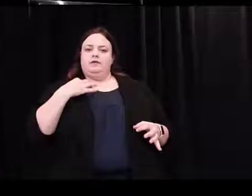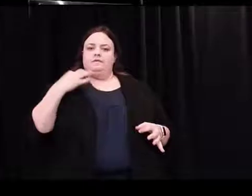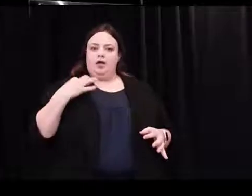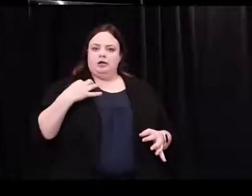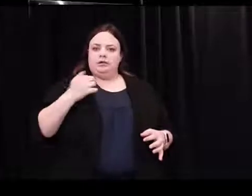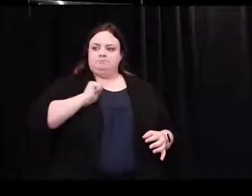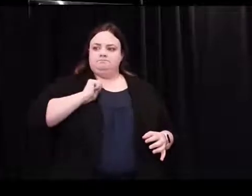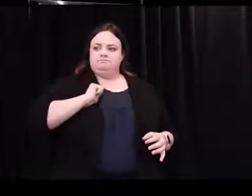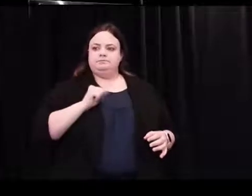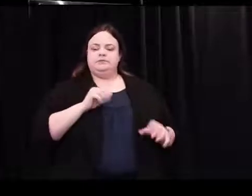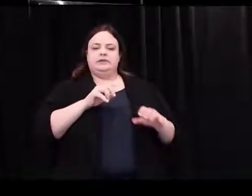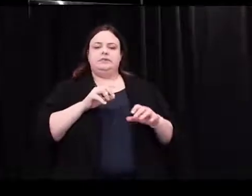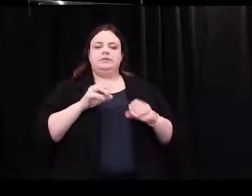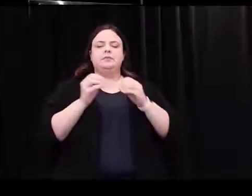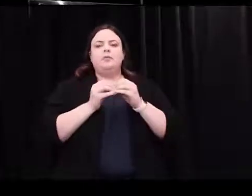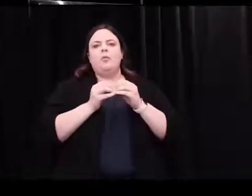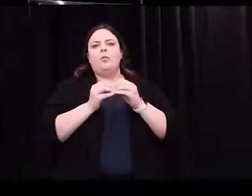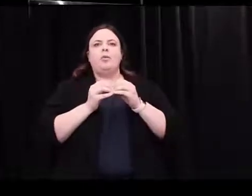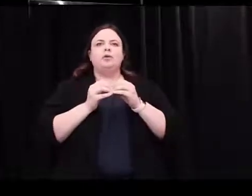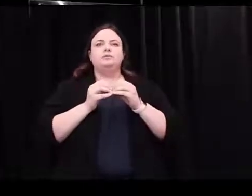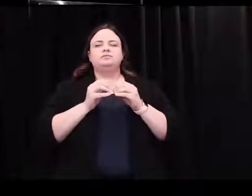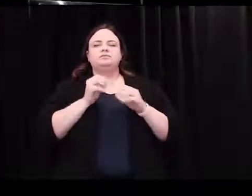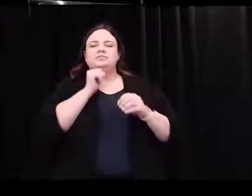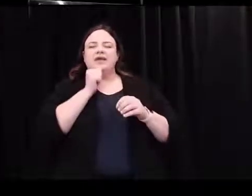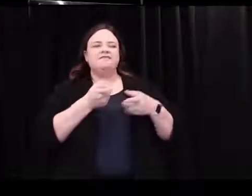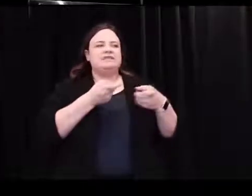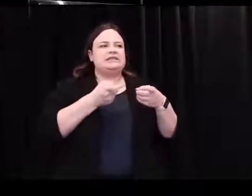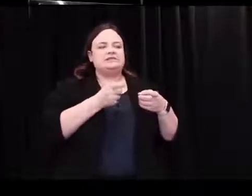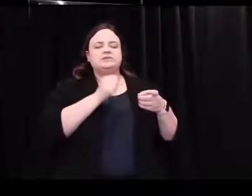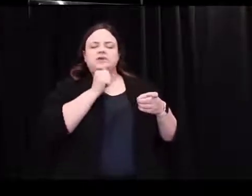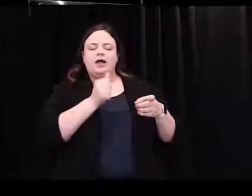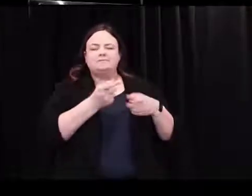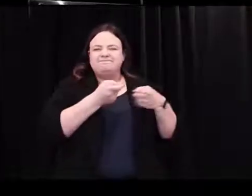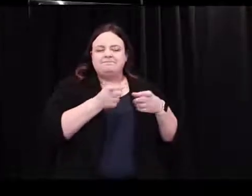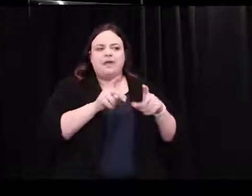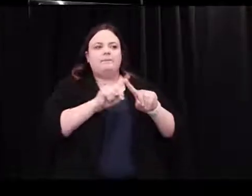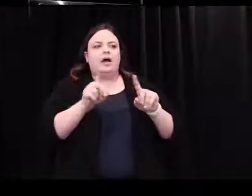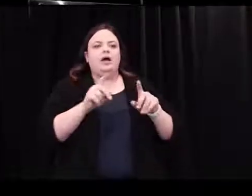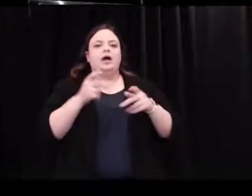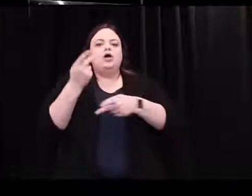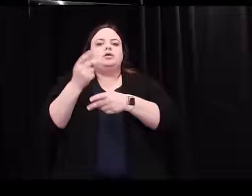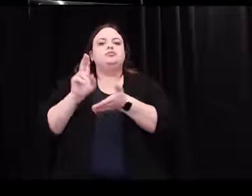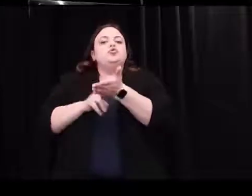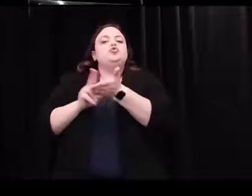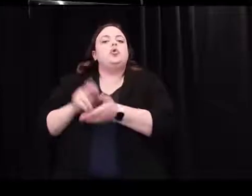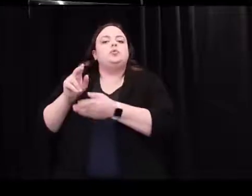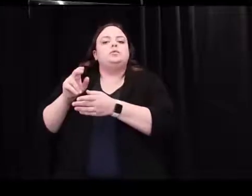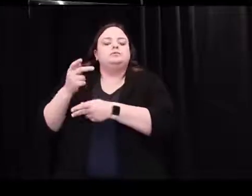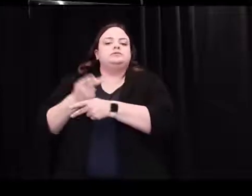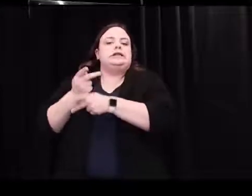act as a facilitator, not a facilitator I'm sorry, a notetaker uh for these usability studies. So we